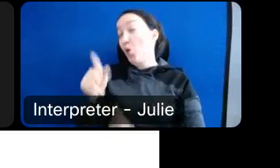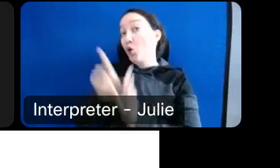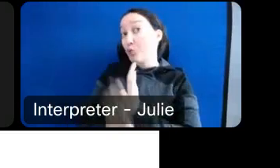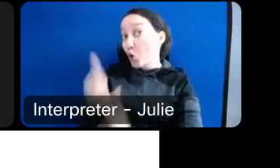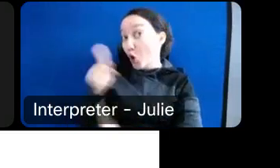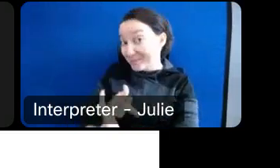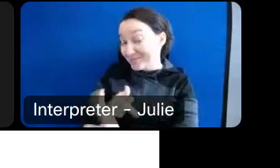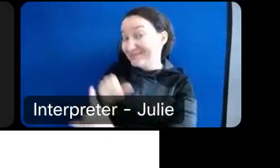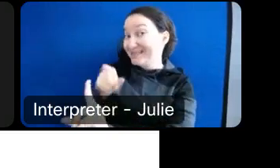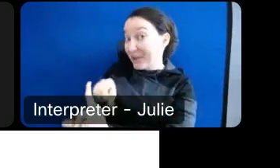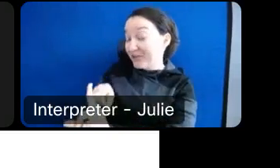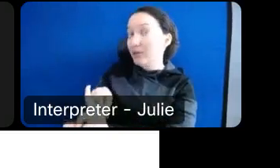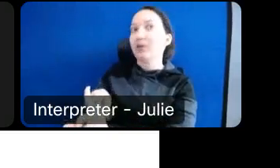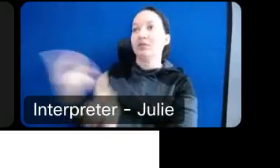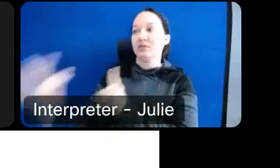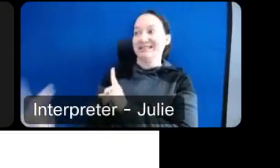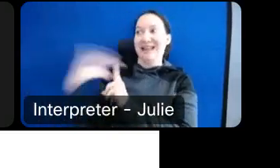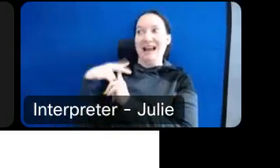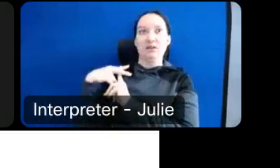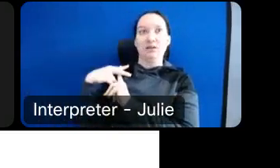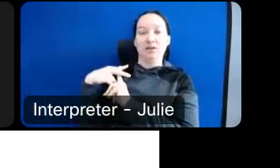That when it was designed, it was designed that way.